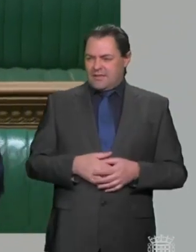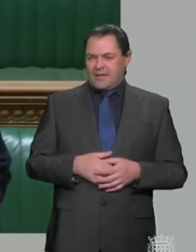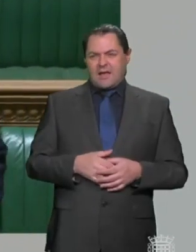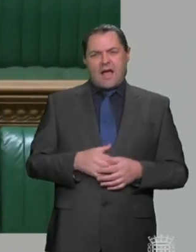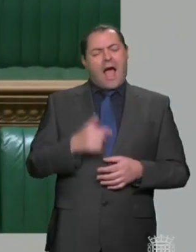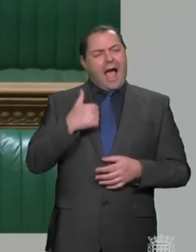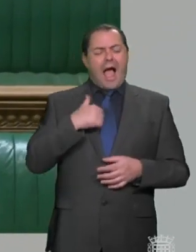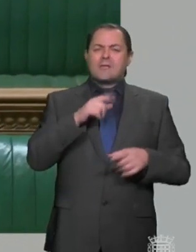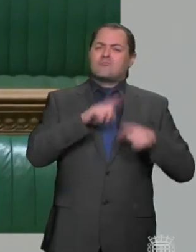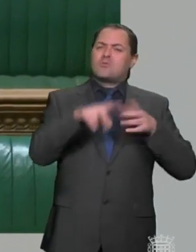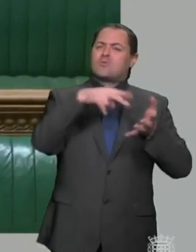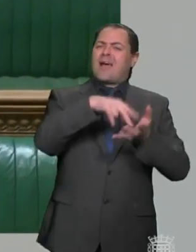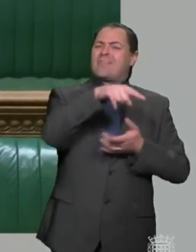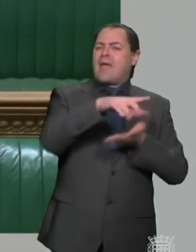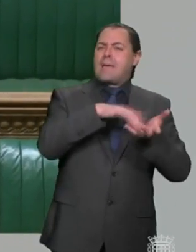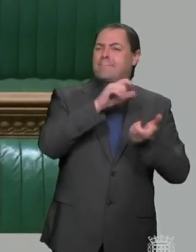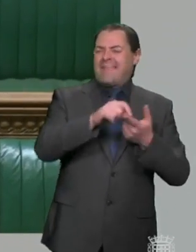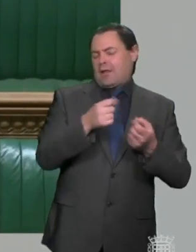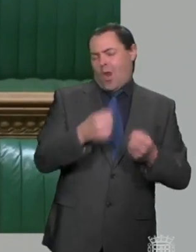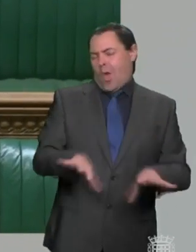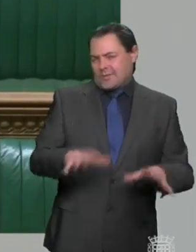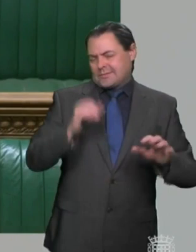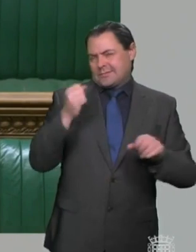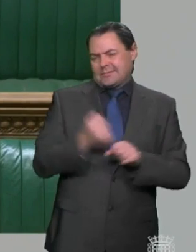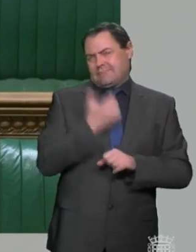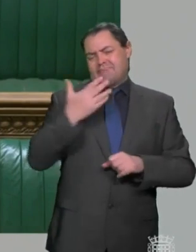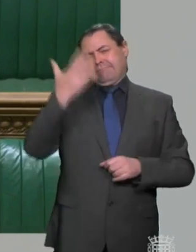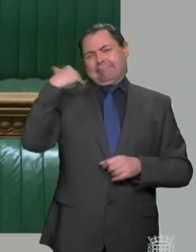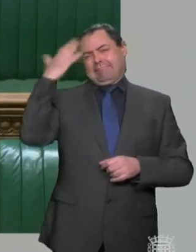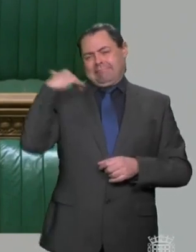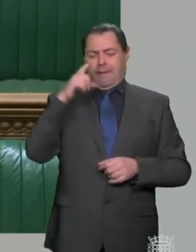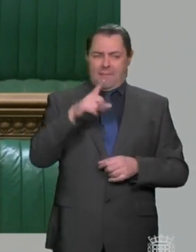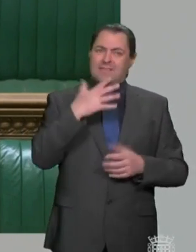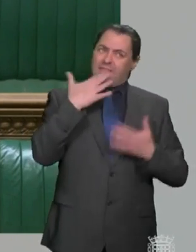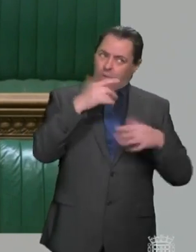search of the Conservative vote? Thank you for what you have done. Thank you for continuing to